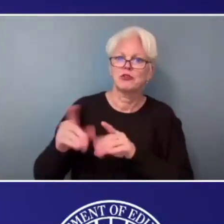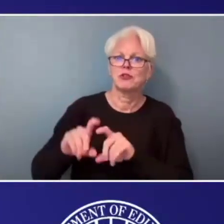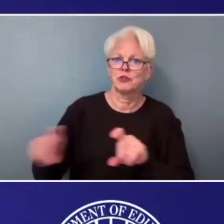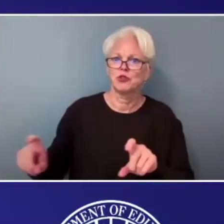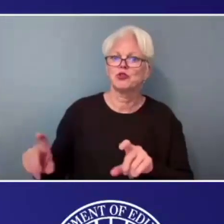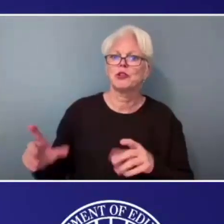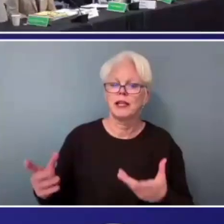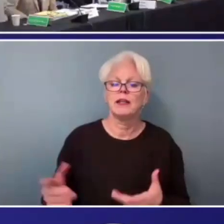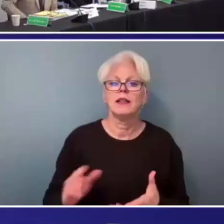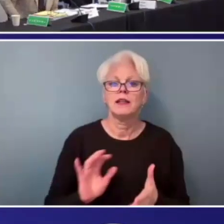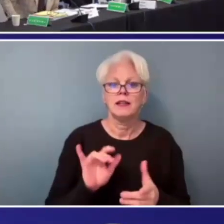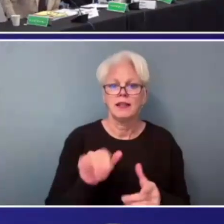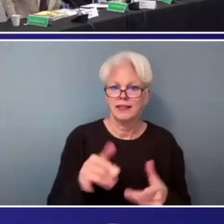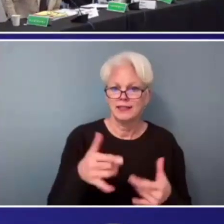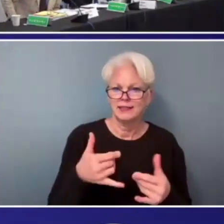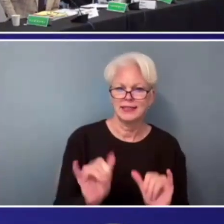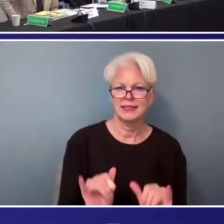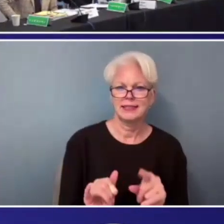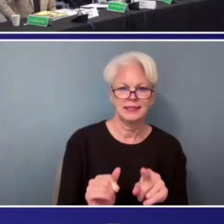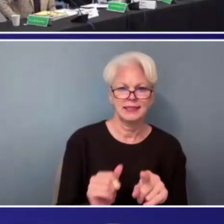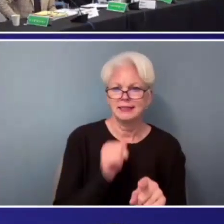still not correct.